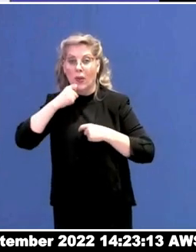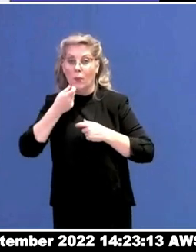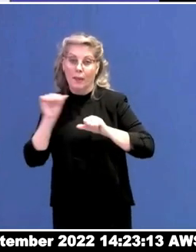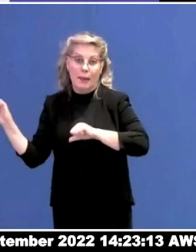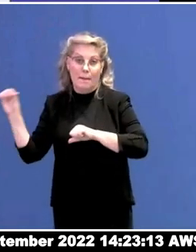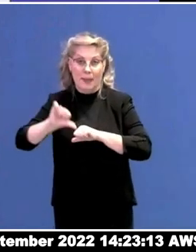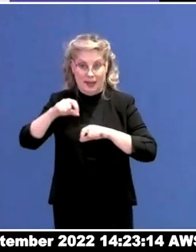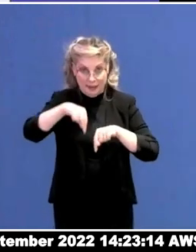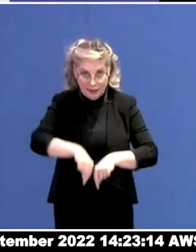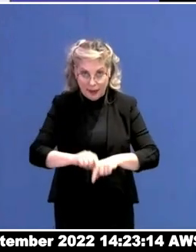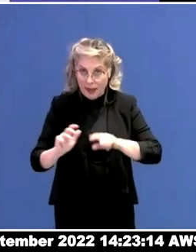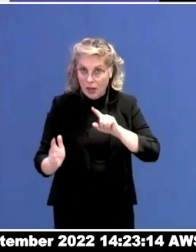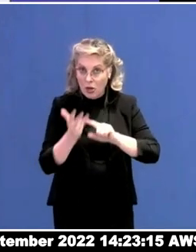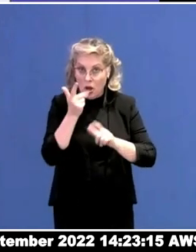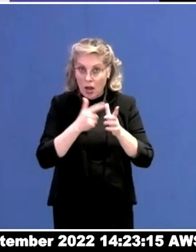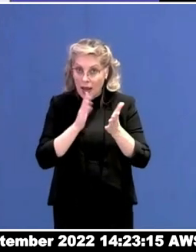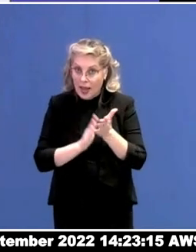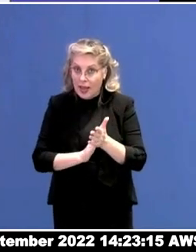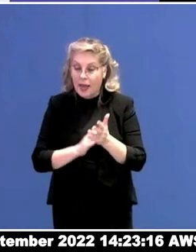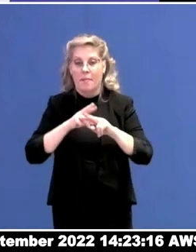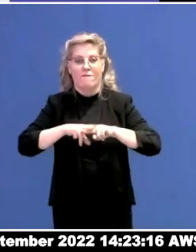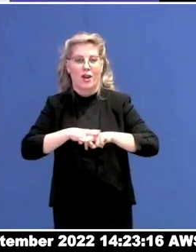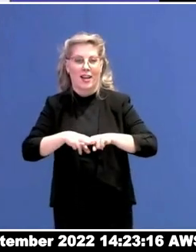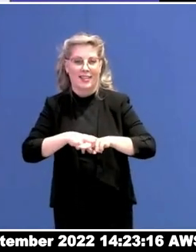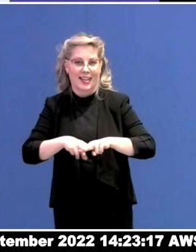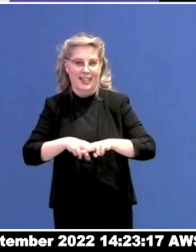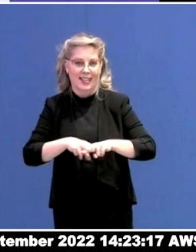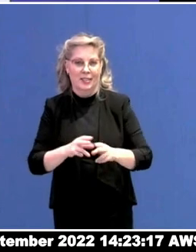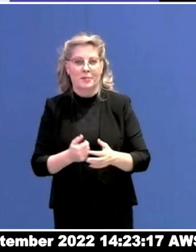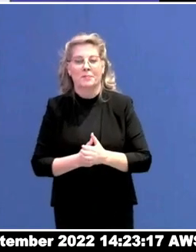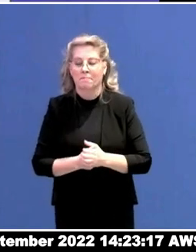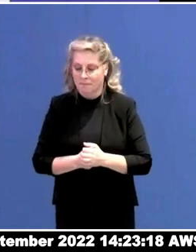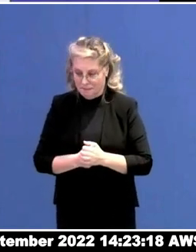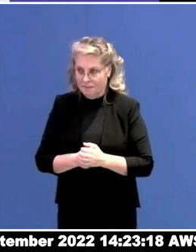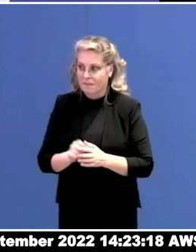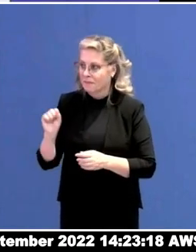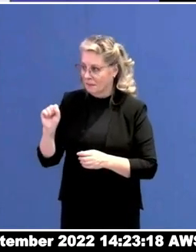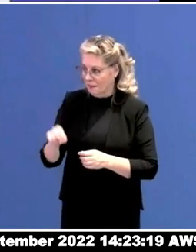9 am? MR GRIFFIN: We will, thank you, Chair, and Ms Wright of Senior Counsel will be taking the first witnesses.